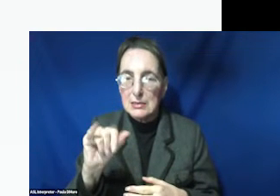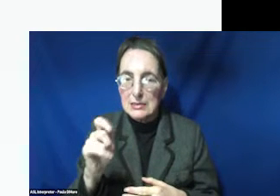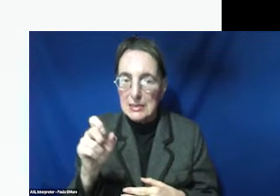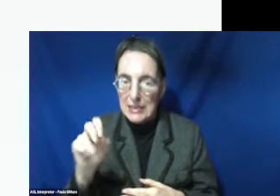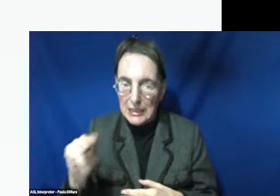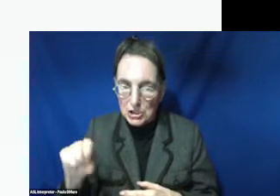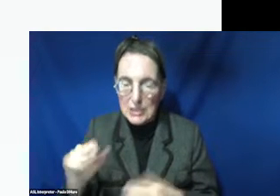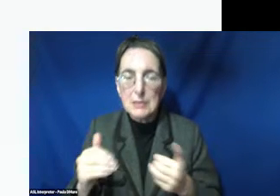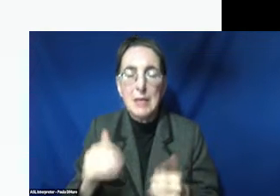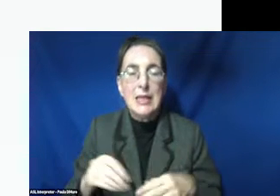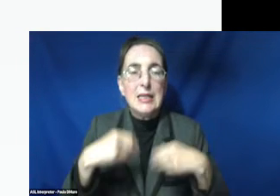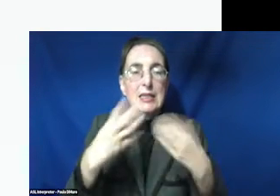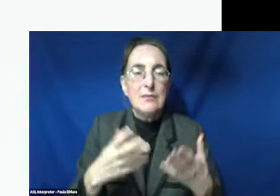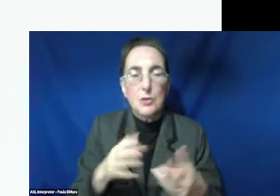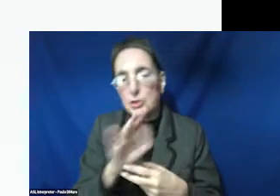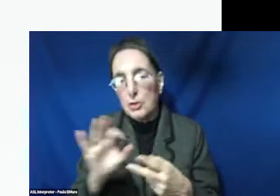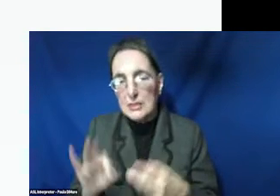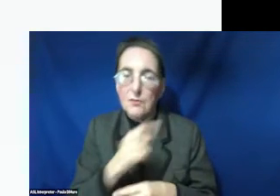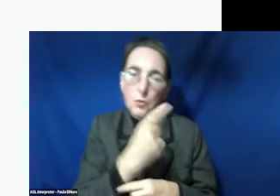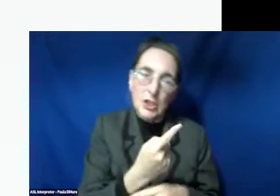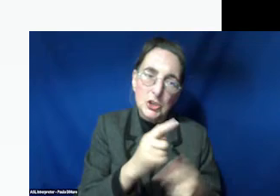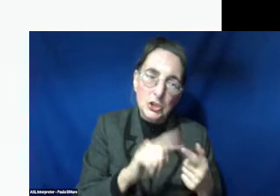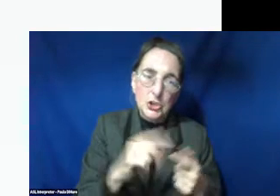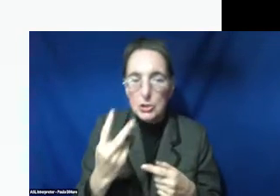or 1 to 4 places that the proposal will go to.